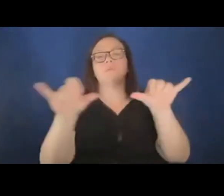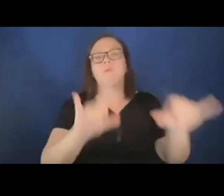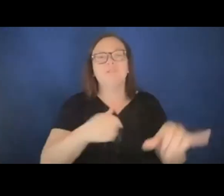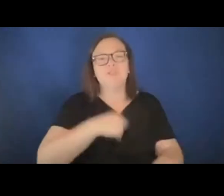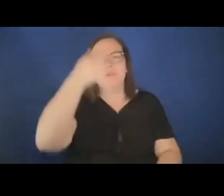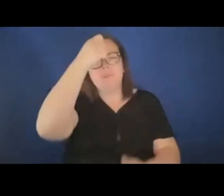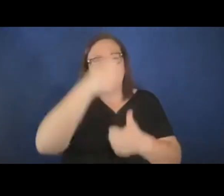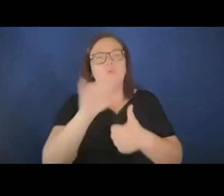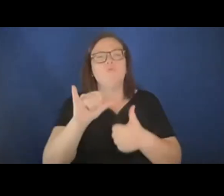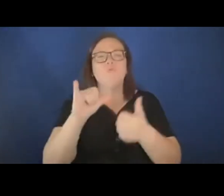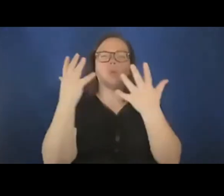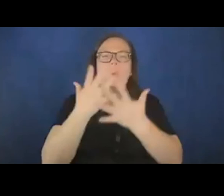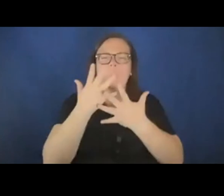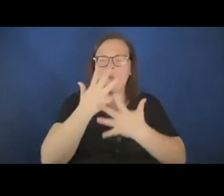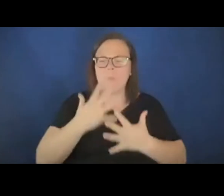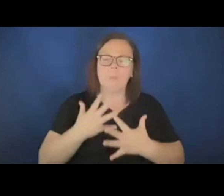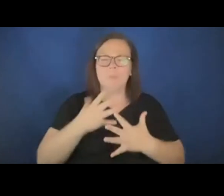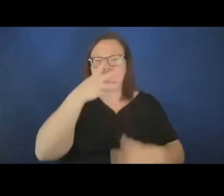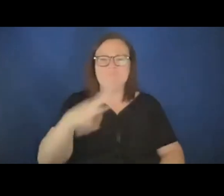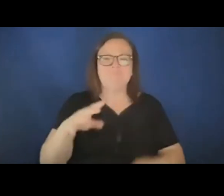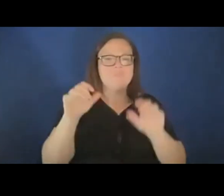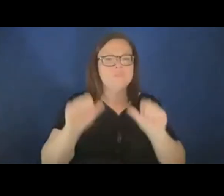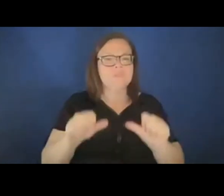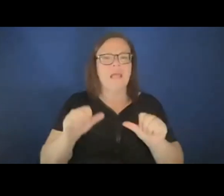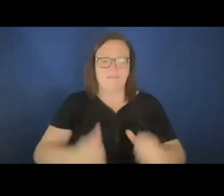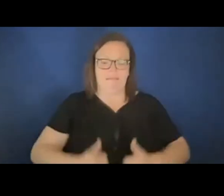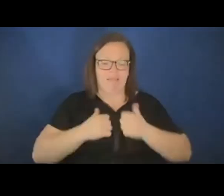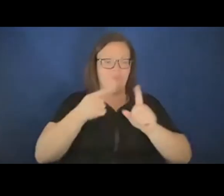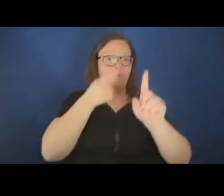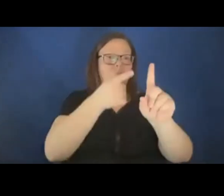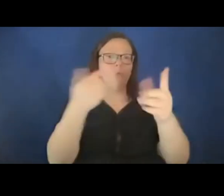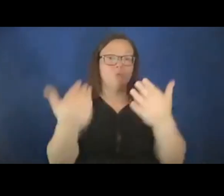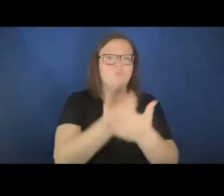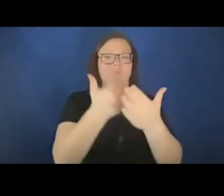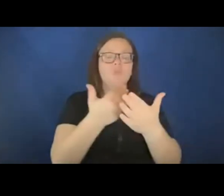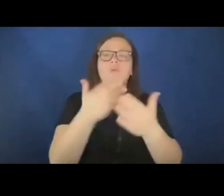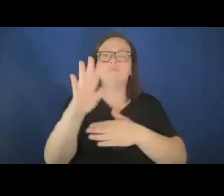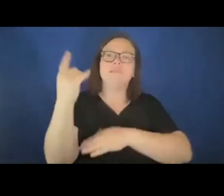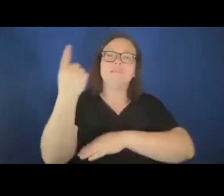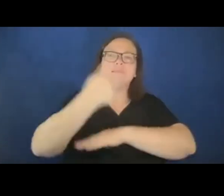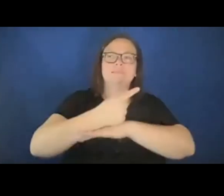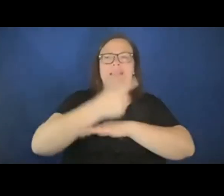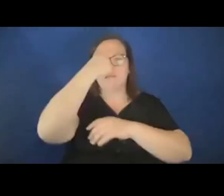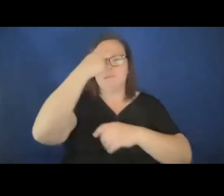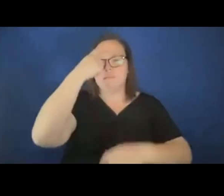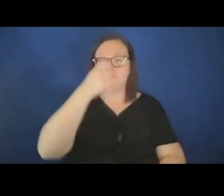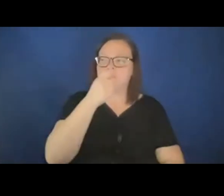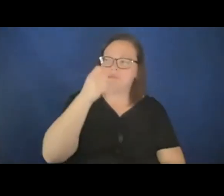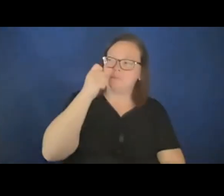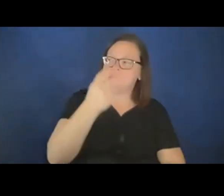Striving to a goal with a whole new life in store Days haunted by the past, nights keep her running